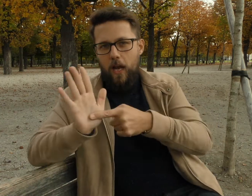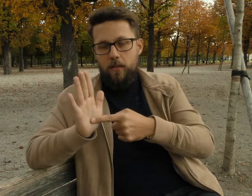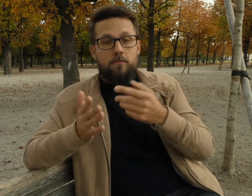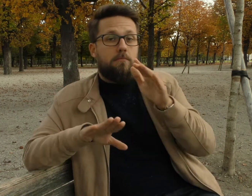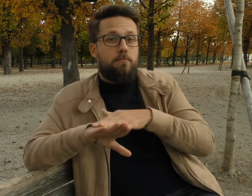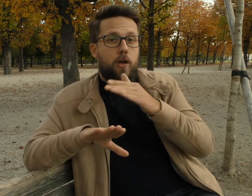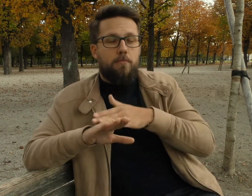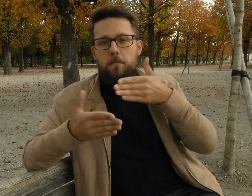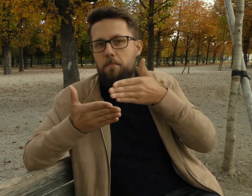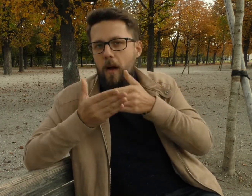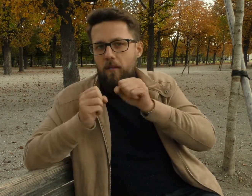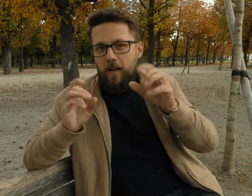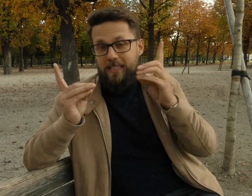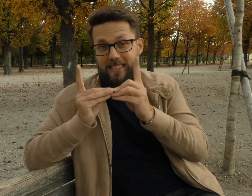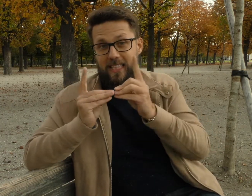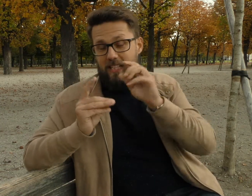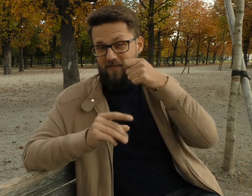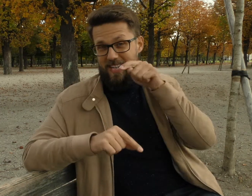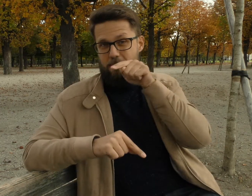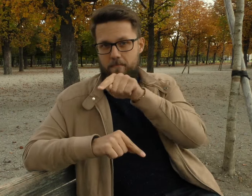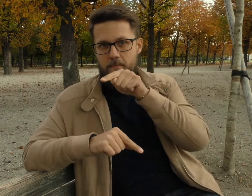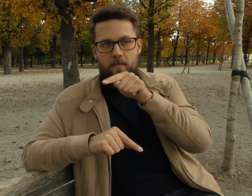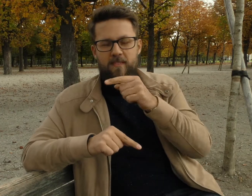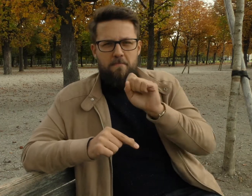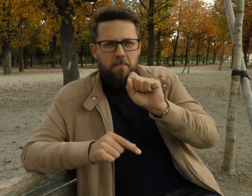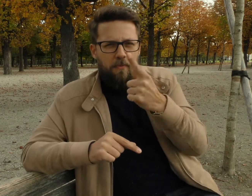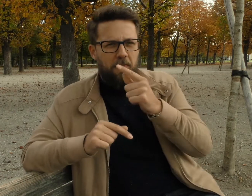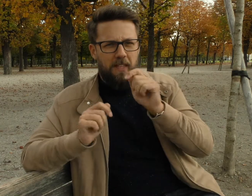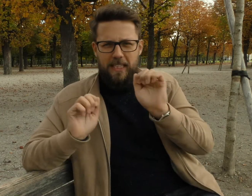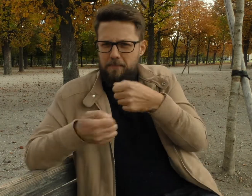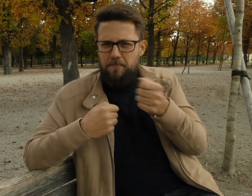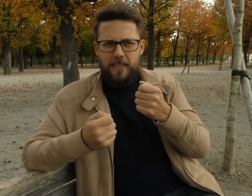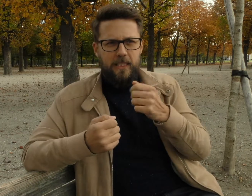For example, in the film "Barrier-free date". special situations are shown there that do not normally exist.